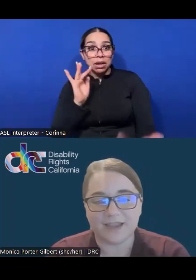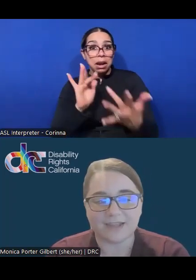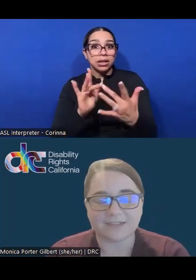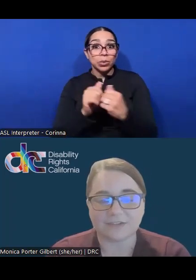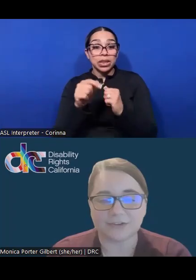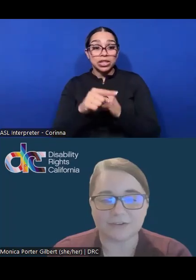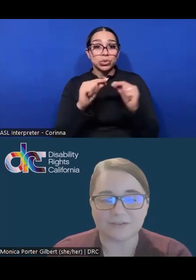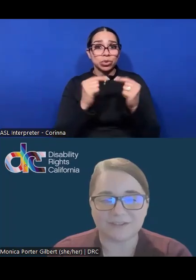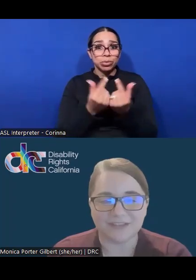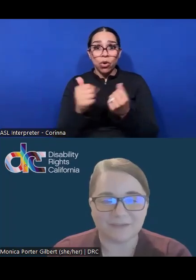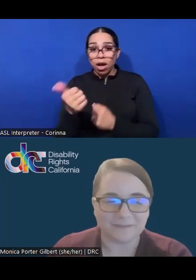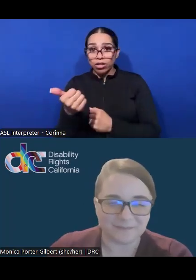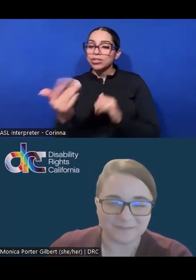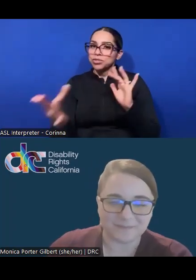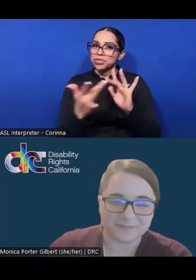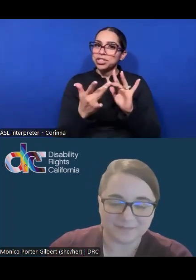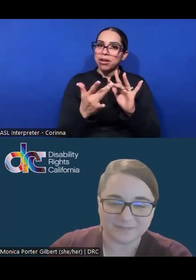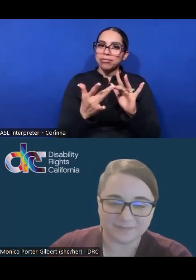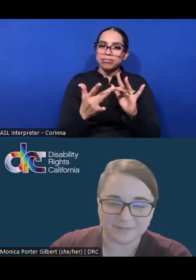And next, I'll turn it over to Vivian.